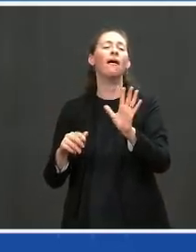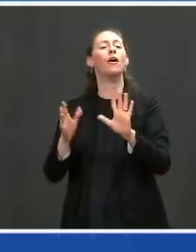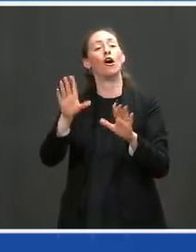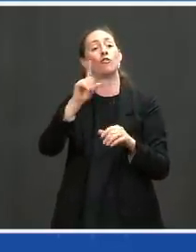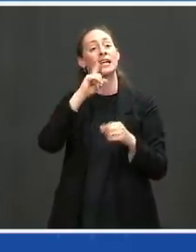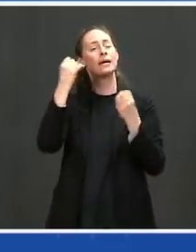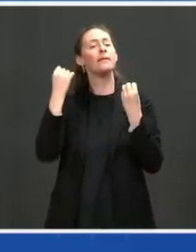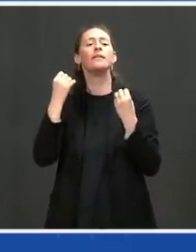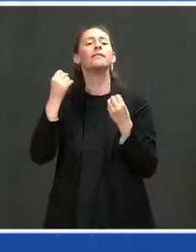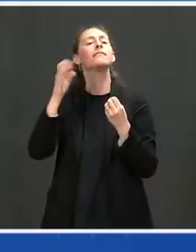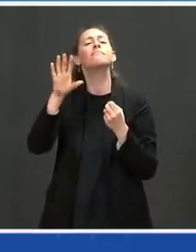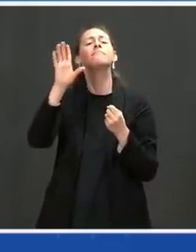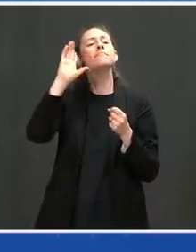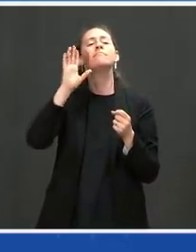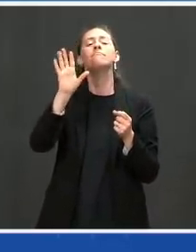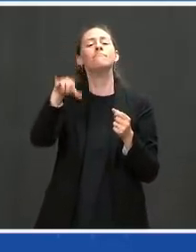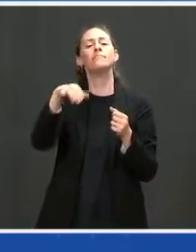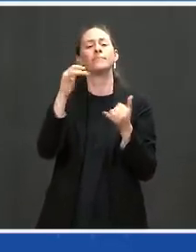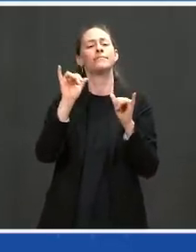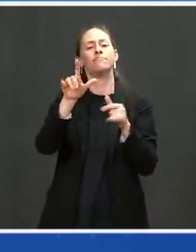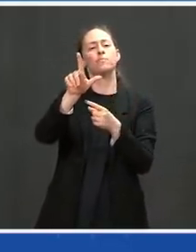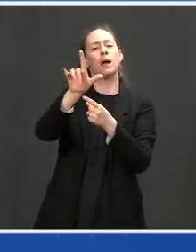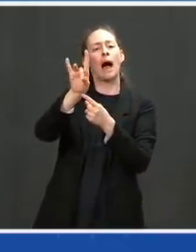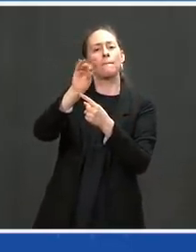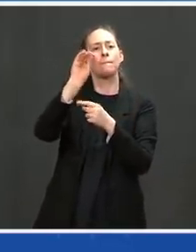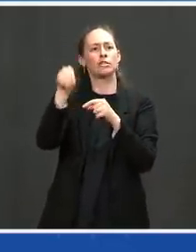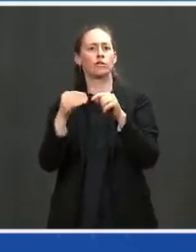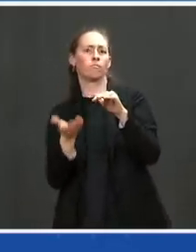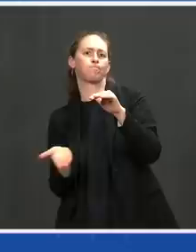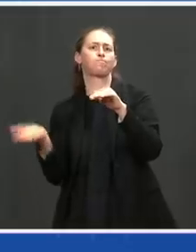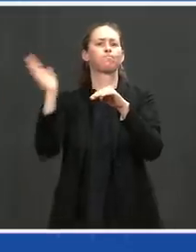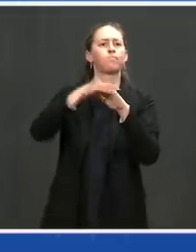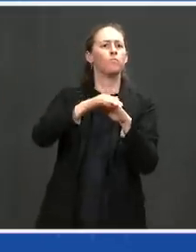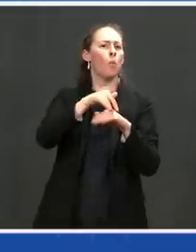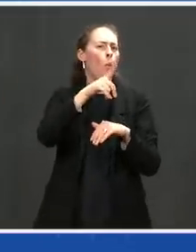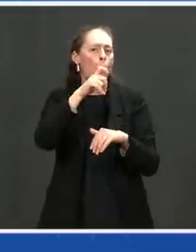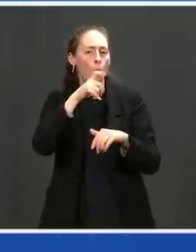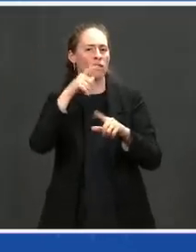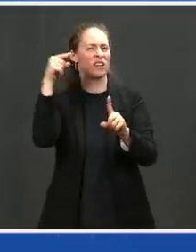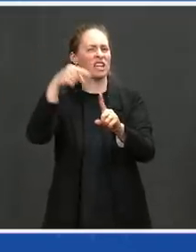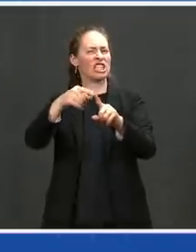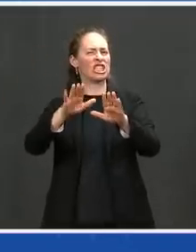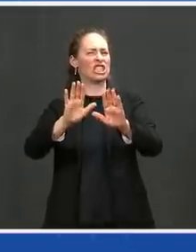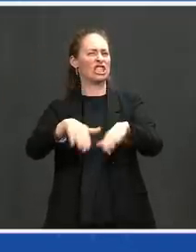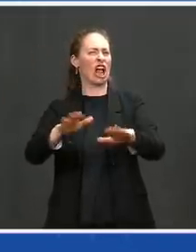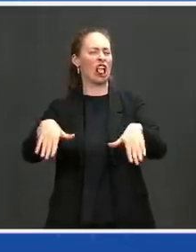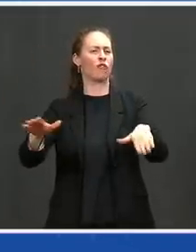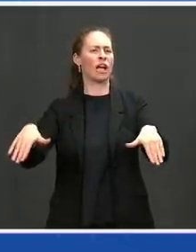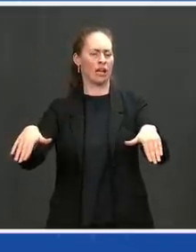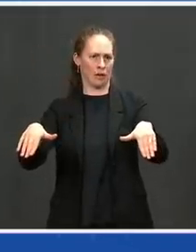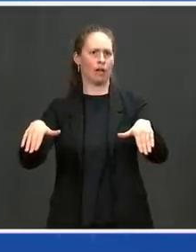to the border in my administration; 31 percent in the last year of -- in 2019,